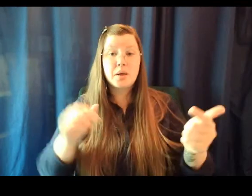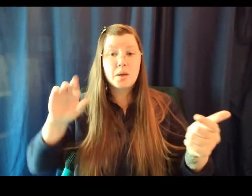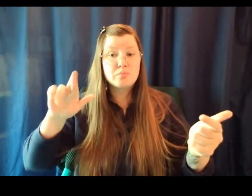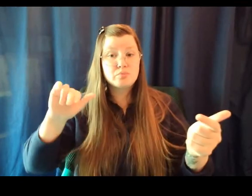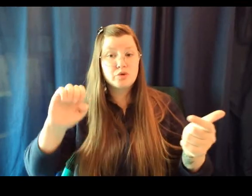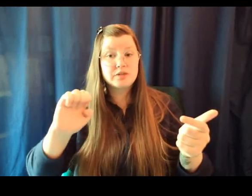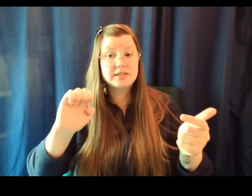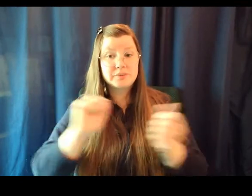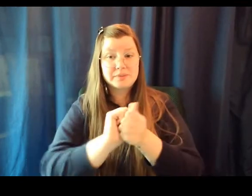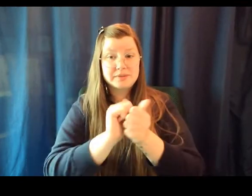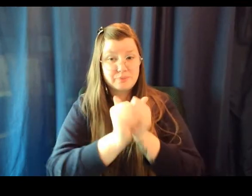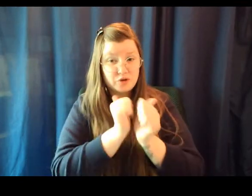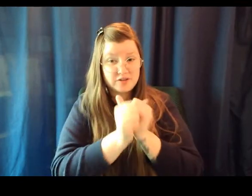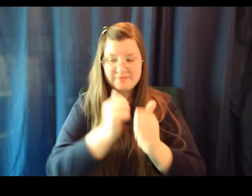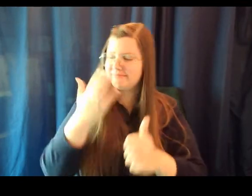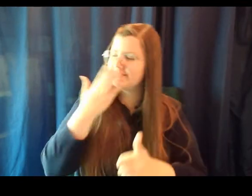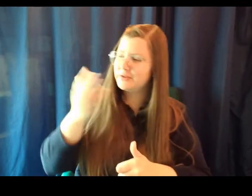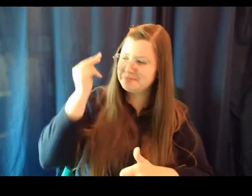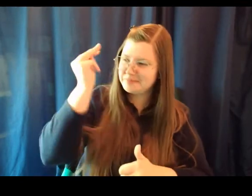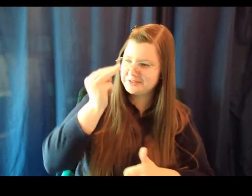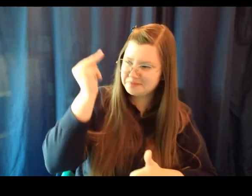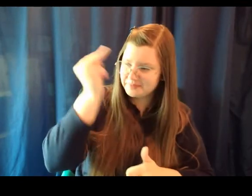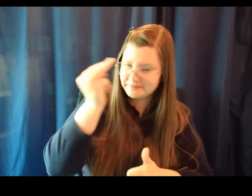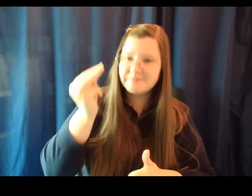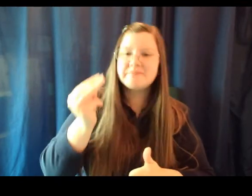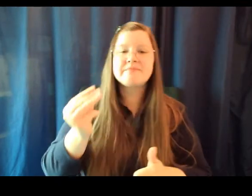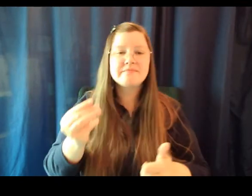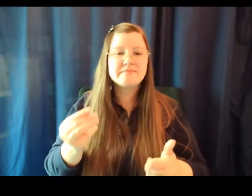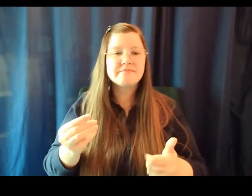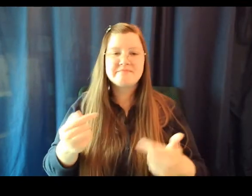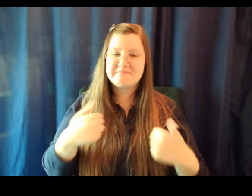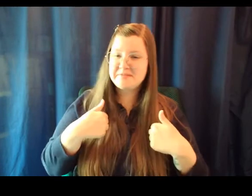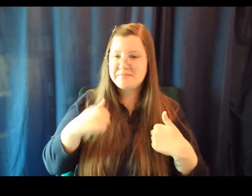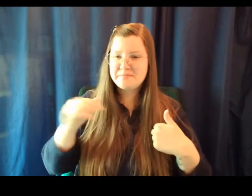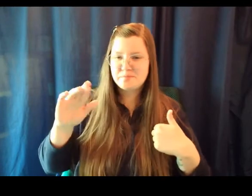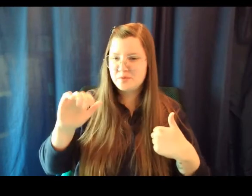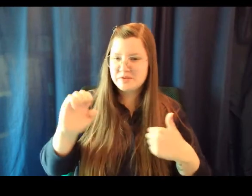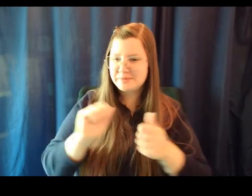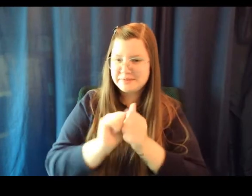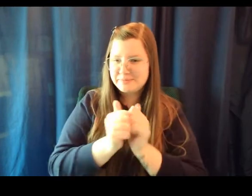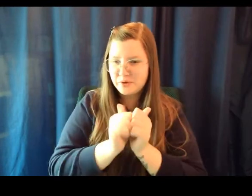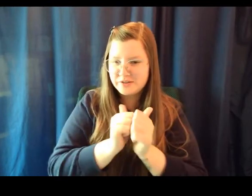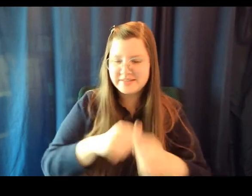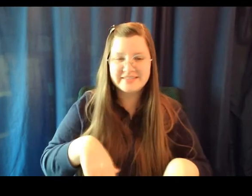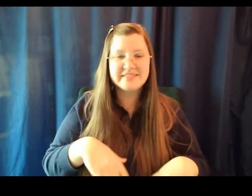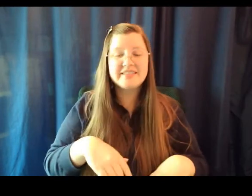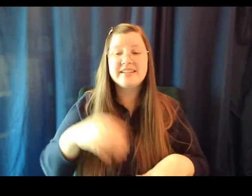Hey! It’s bruce with sports. EW Boys swim was victorious over Lynnwood on Tuesday!